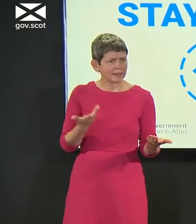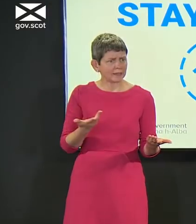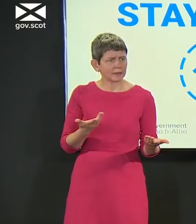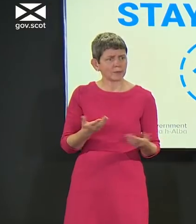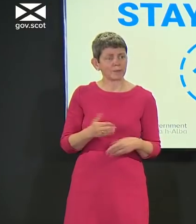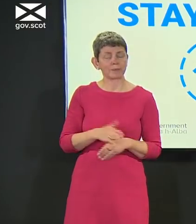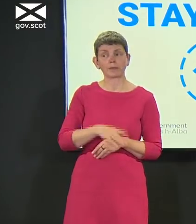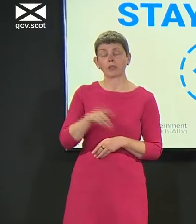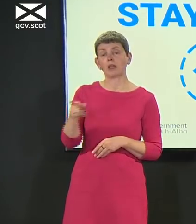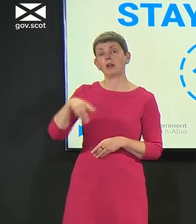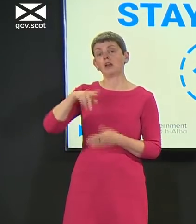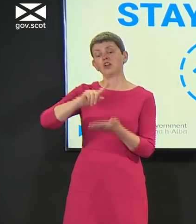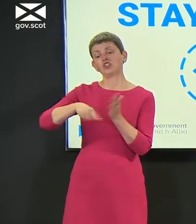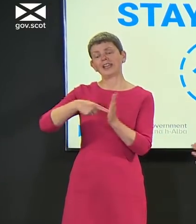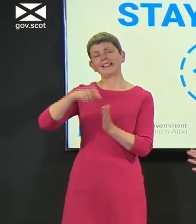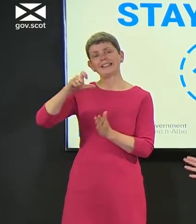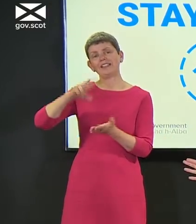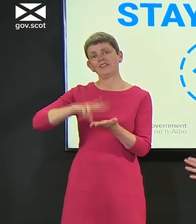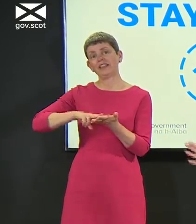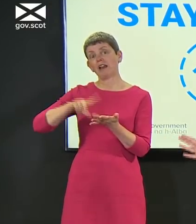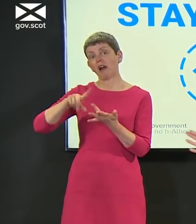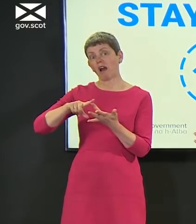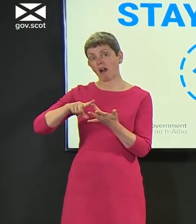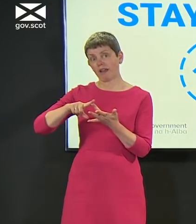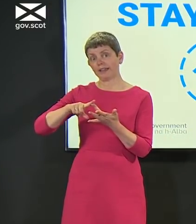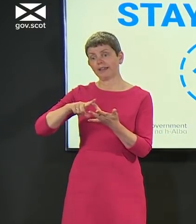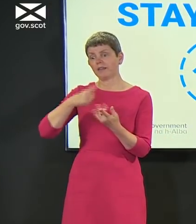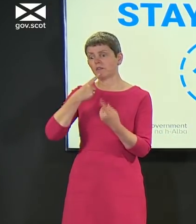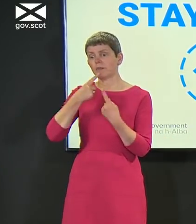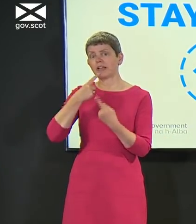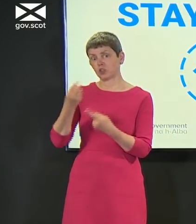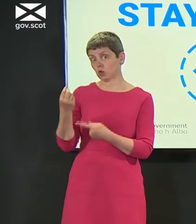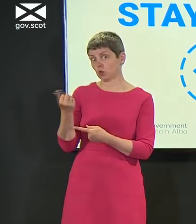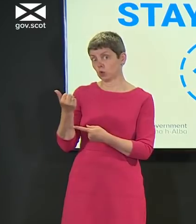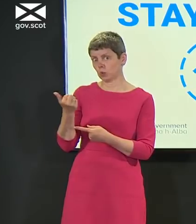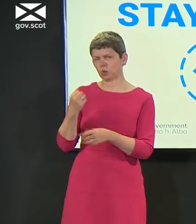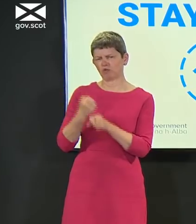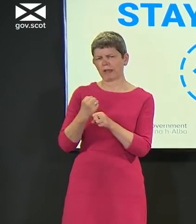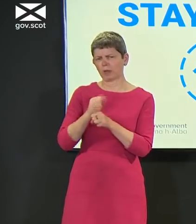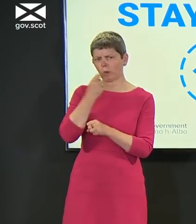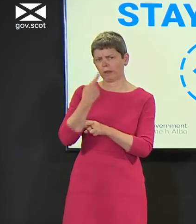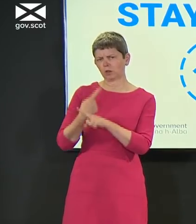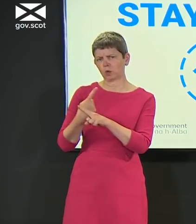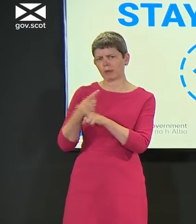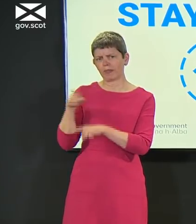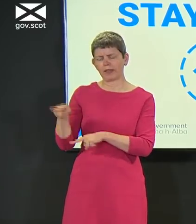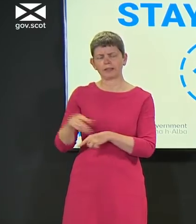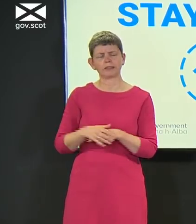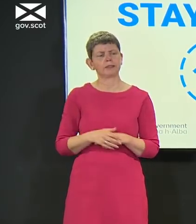from the JCVI uh very soon um so I'll ask Gregor to to say what he can about that I'm using the